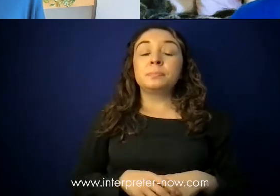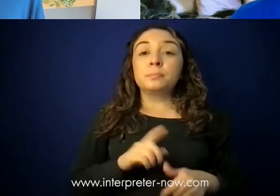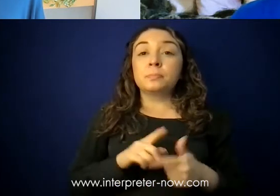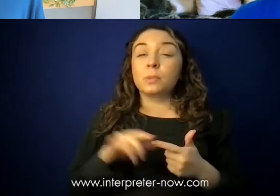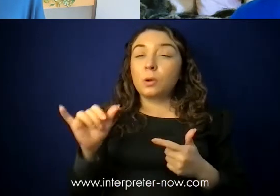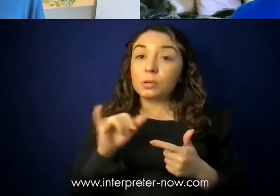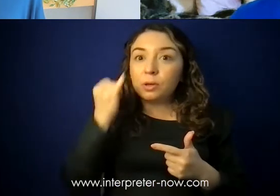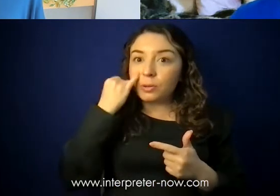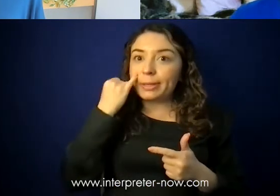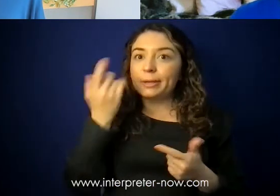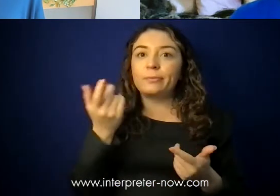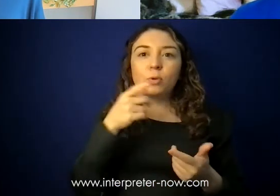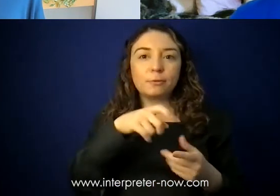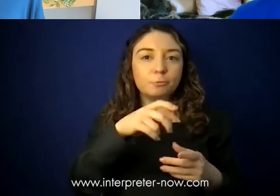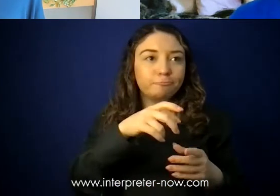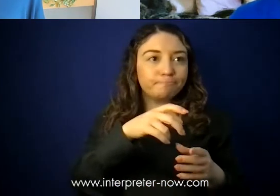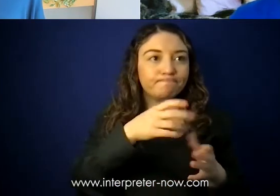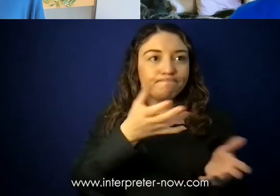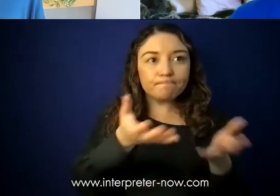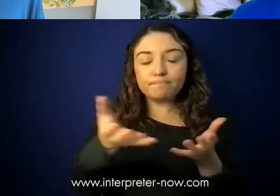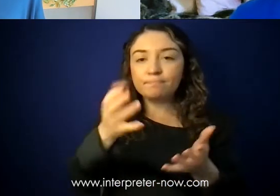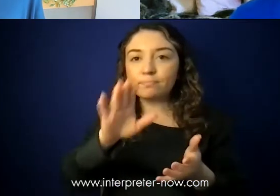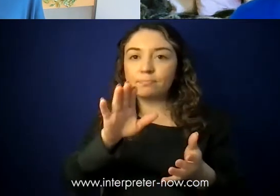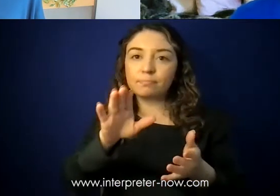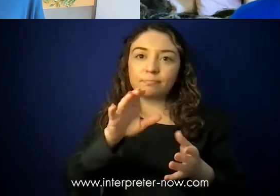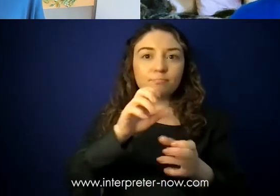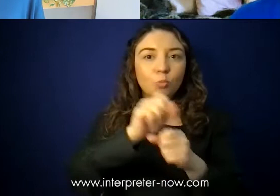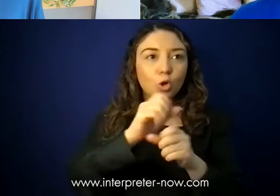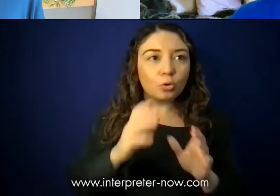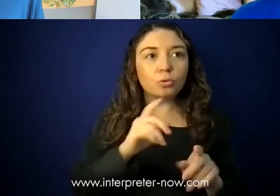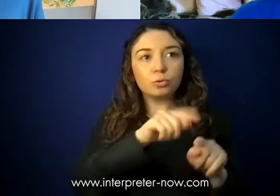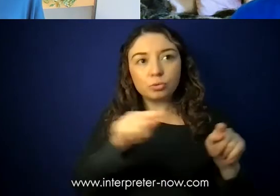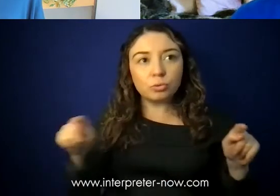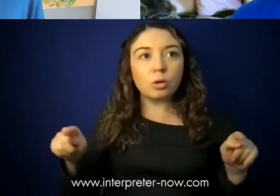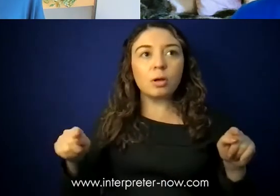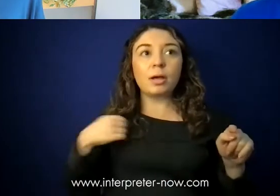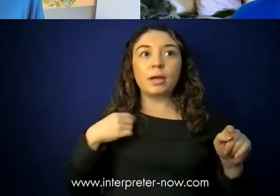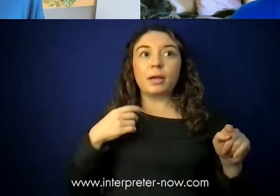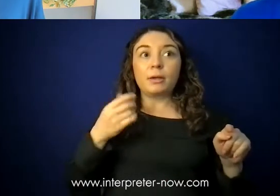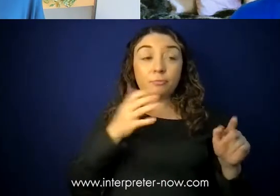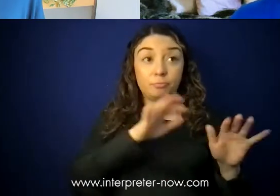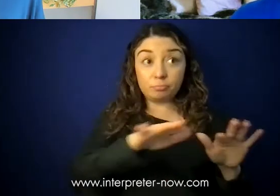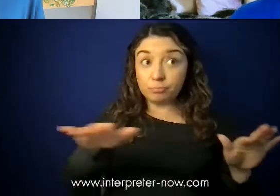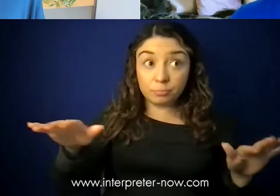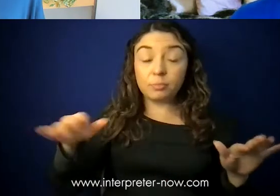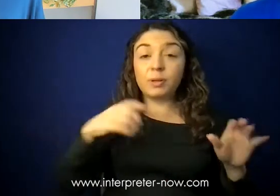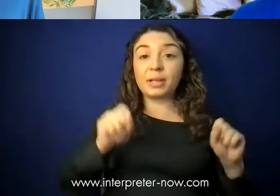are being thought about and cared about, including ourselves, we can show up and create spaces for generative dialogue.